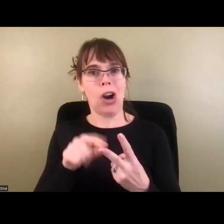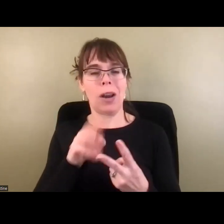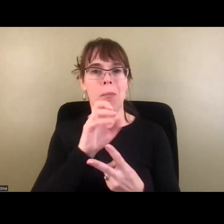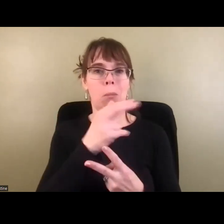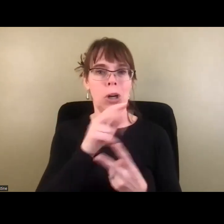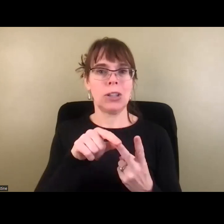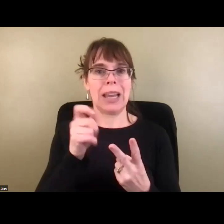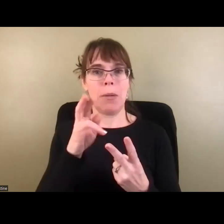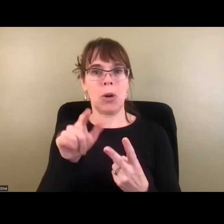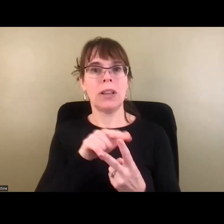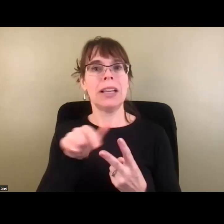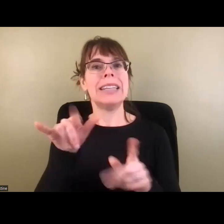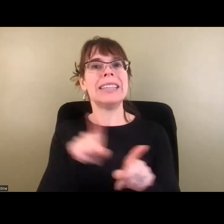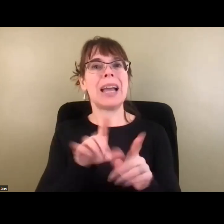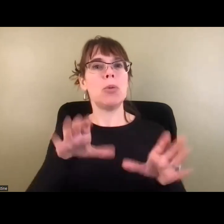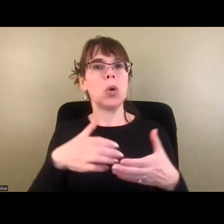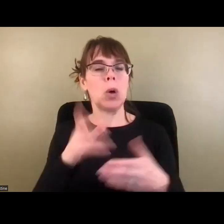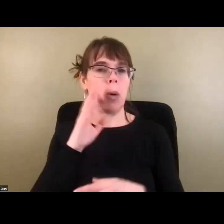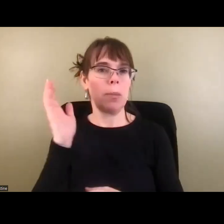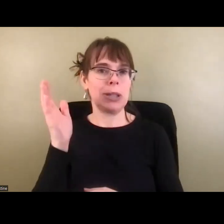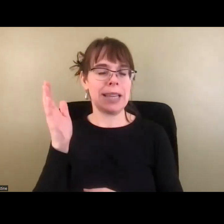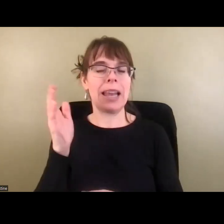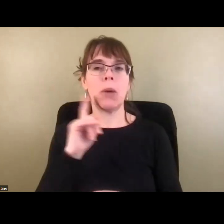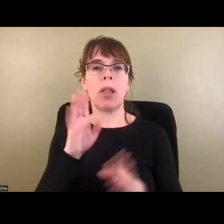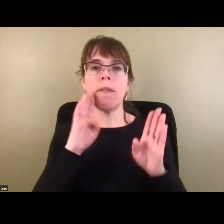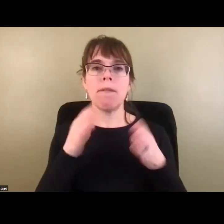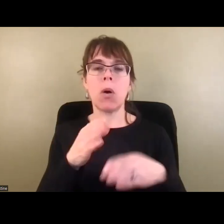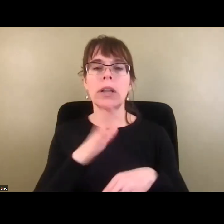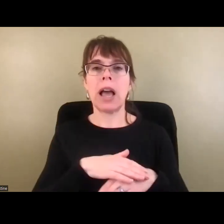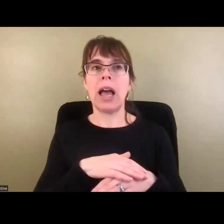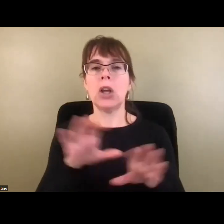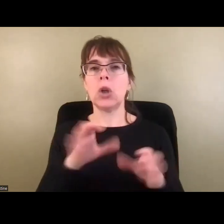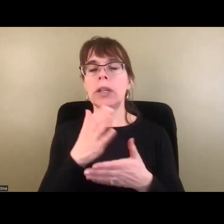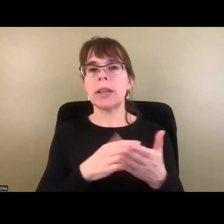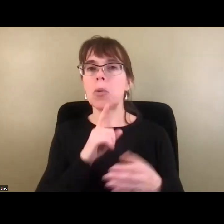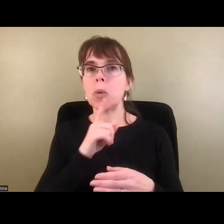it will be the same group of folx and we're gonna focus on doing some really in depth,